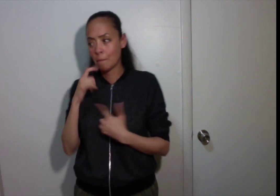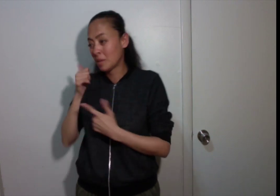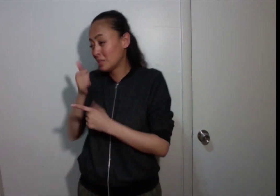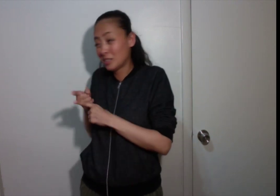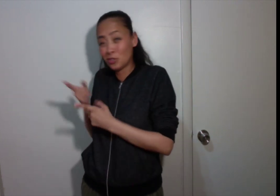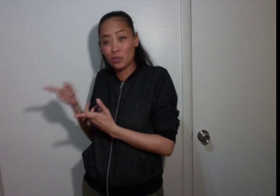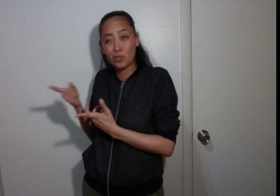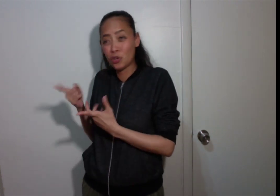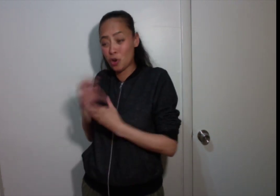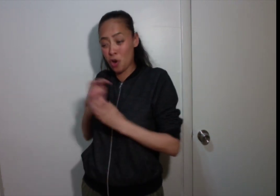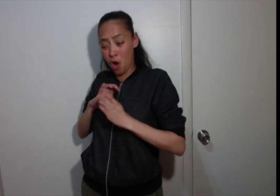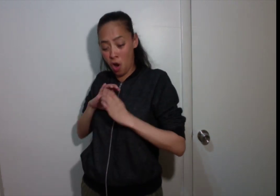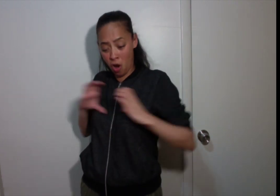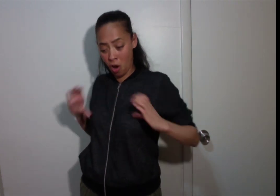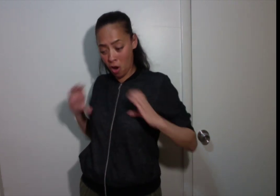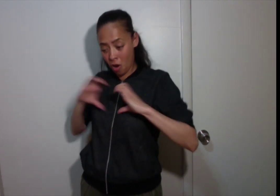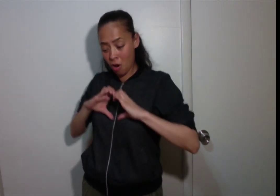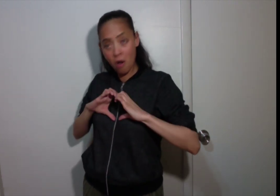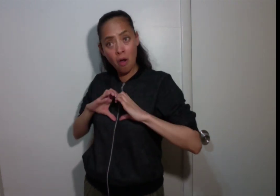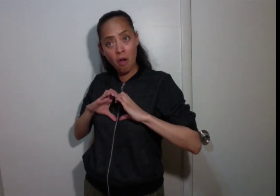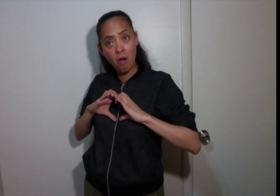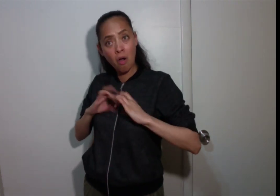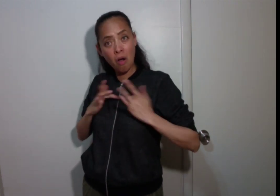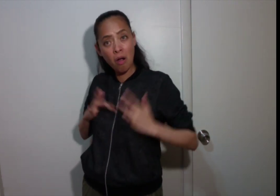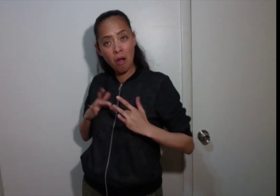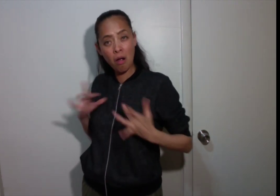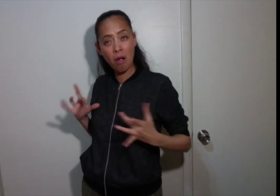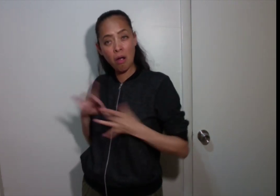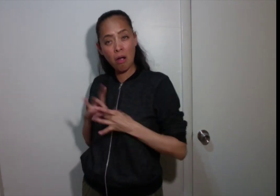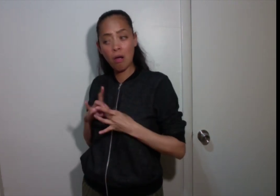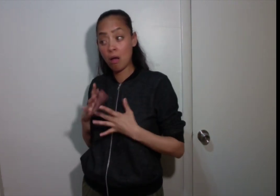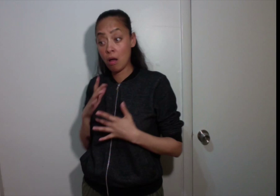to my unconquerable sister who is the other half of my heart,